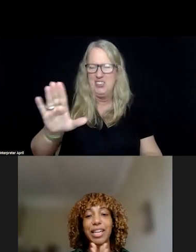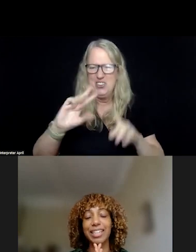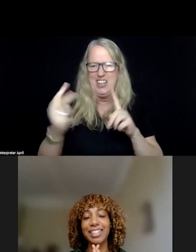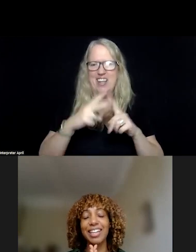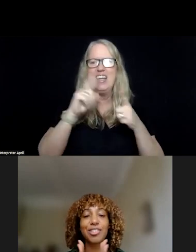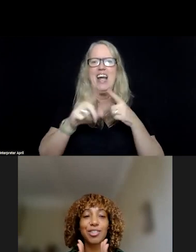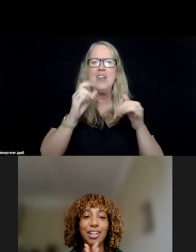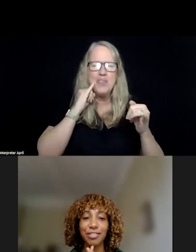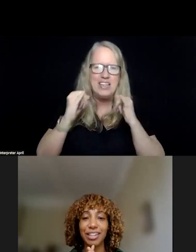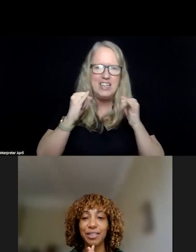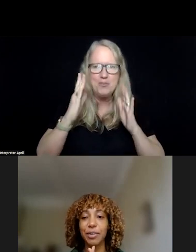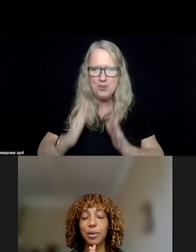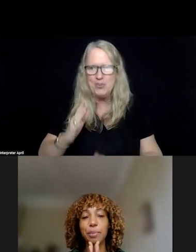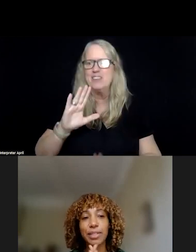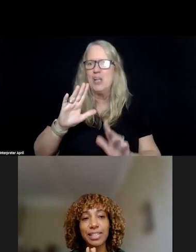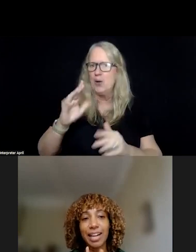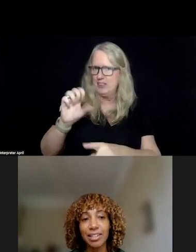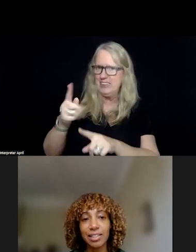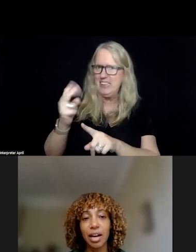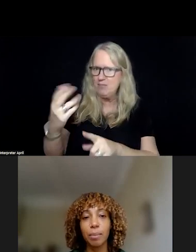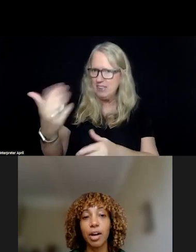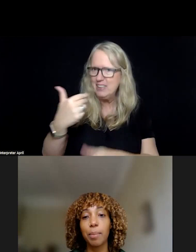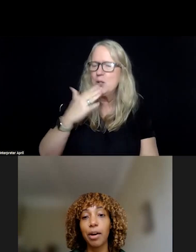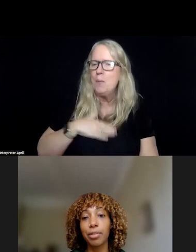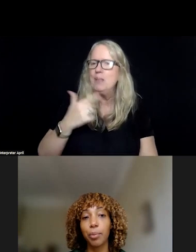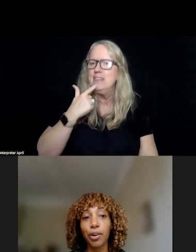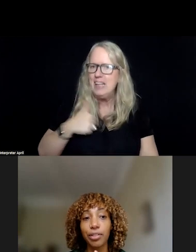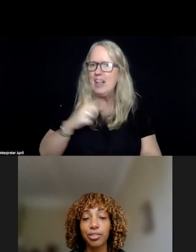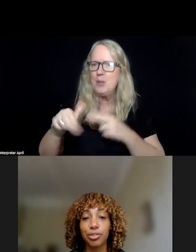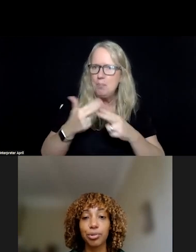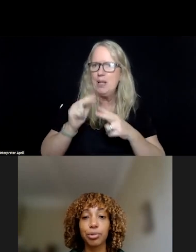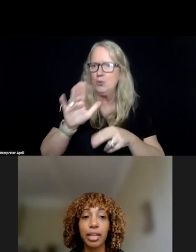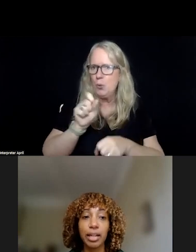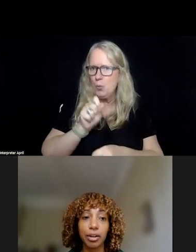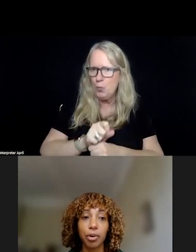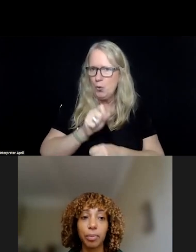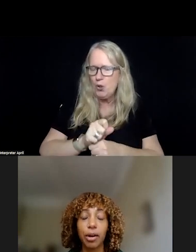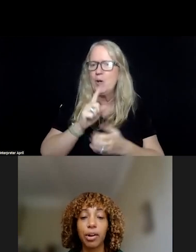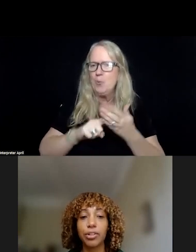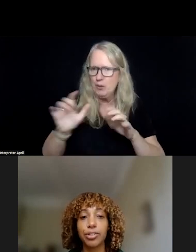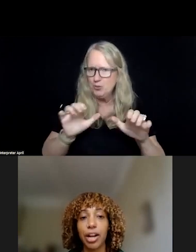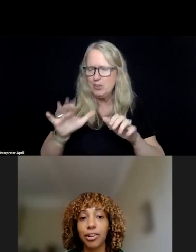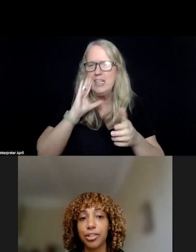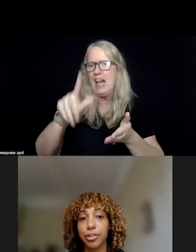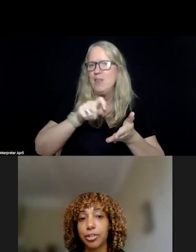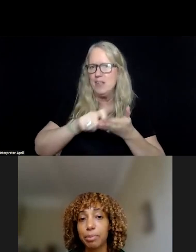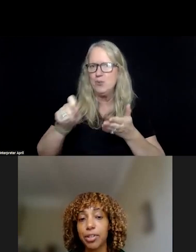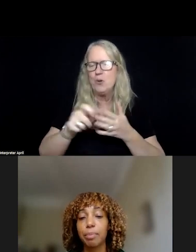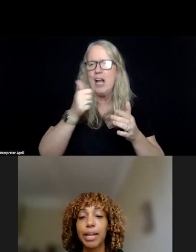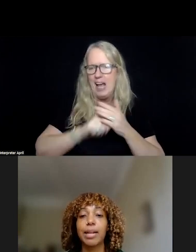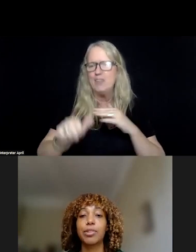OKAY. SO TELL US ABOUT THE WORK THAT YOU DID ON HOW THE PANDEMIC